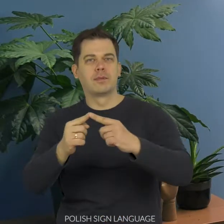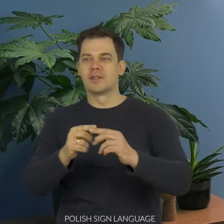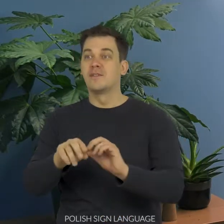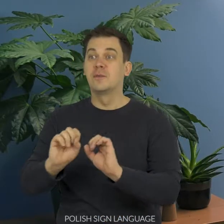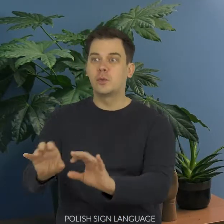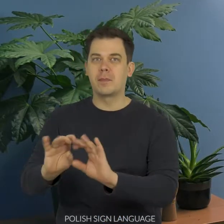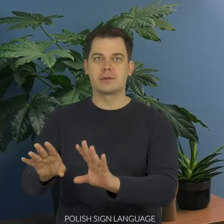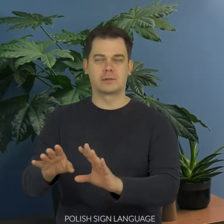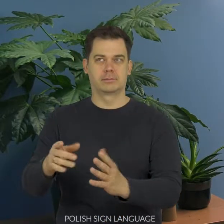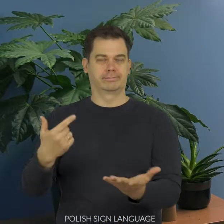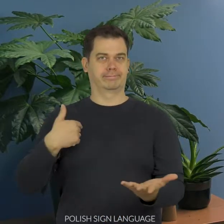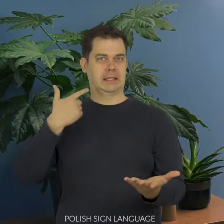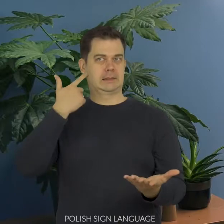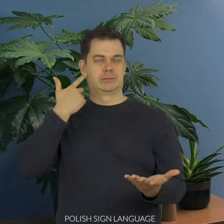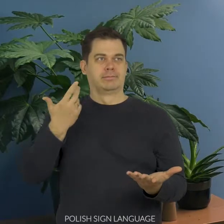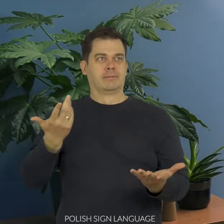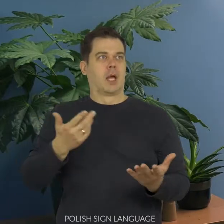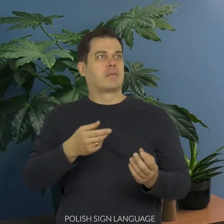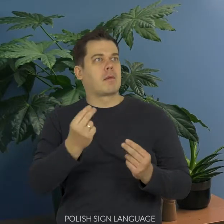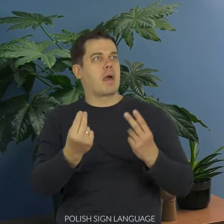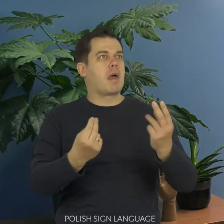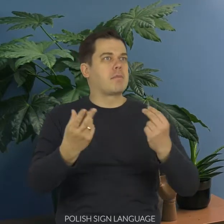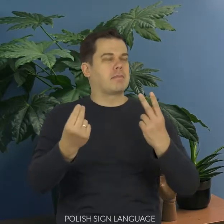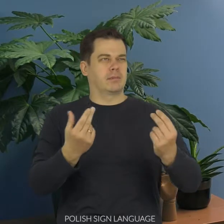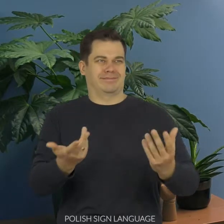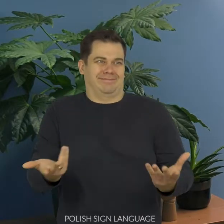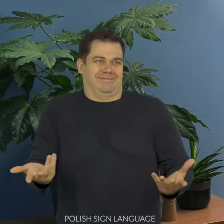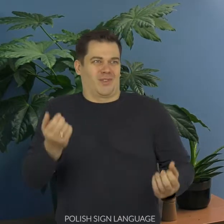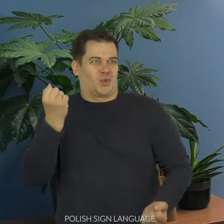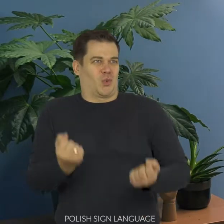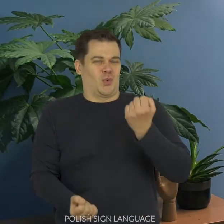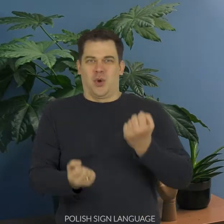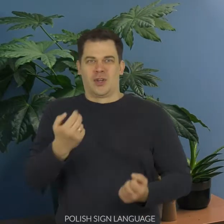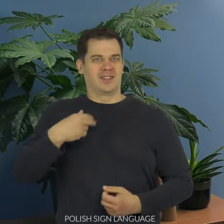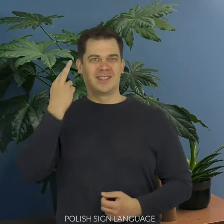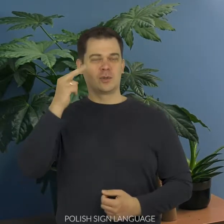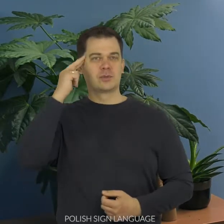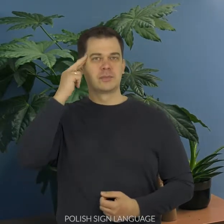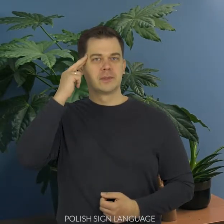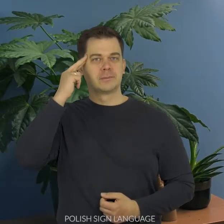to the person who can not hear you turned out to be very difficult and sometimes even impossible.